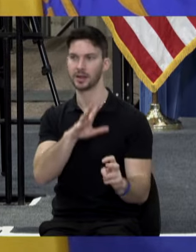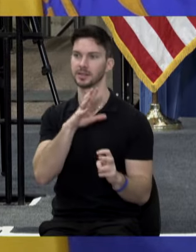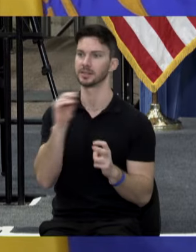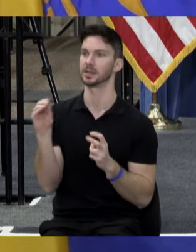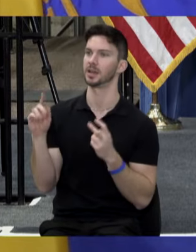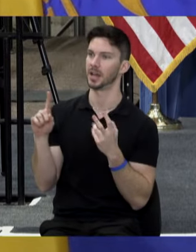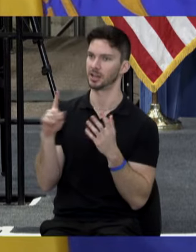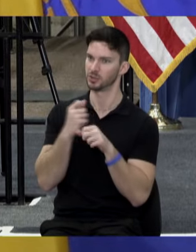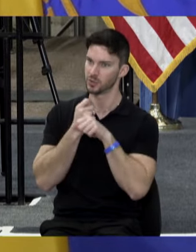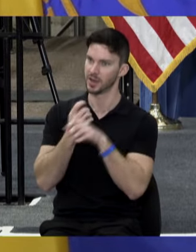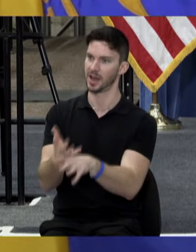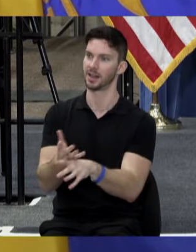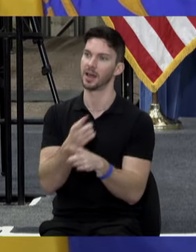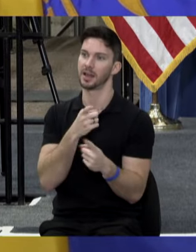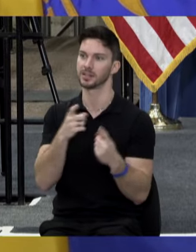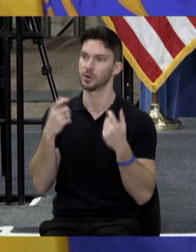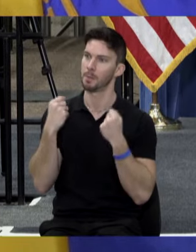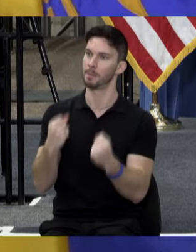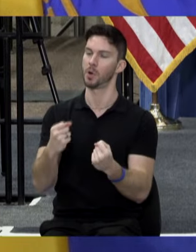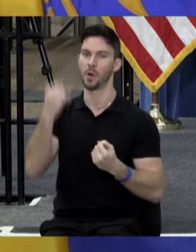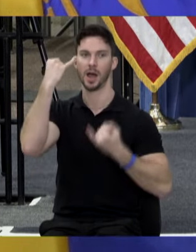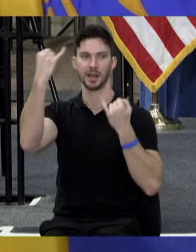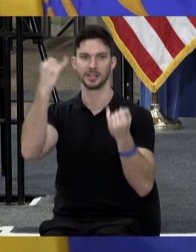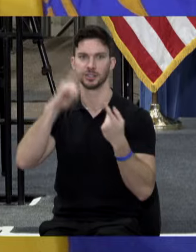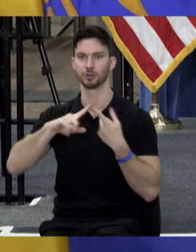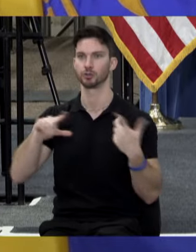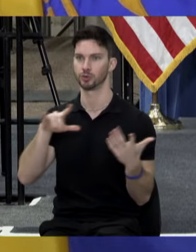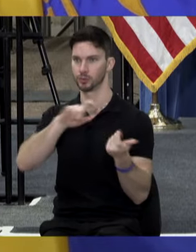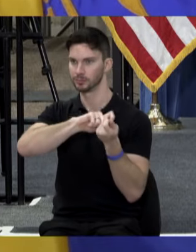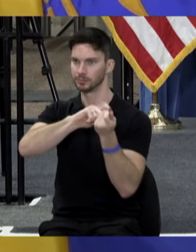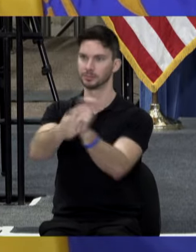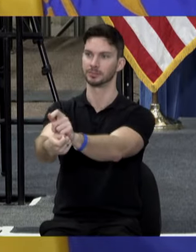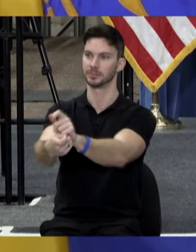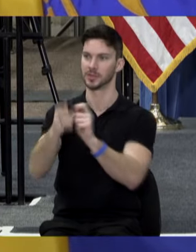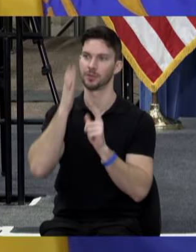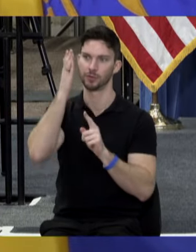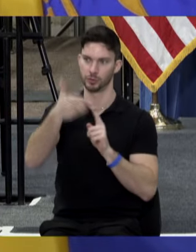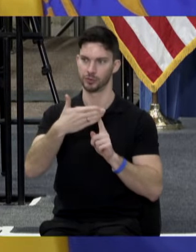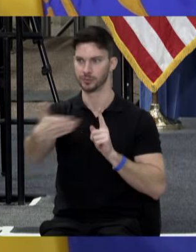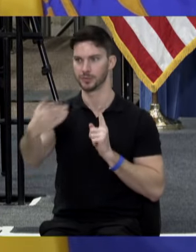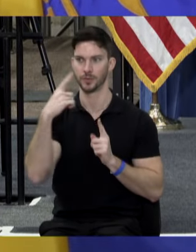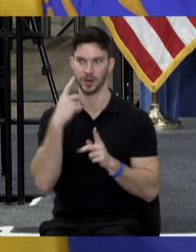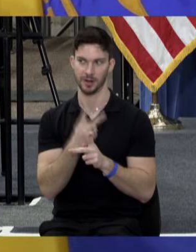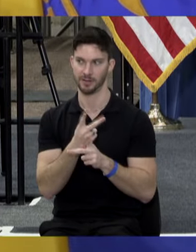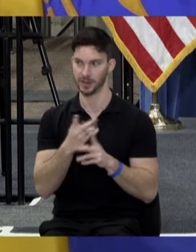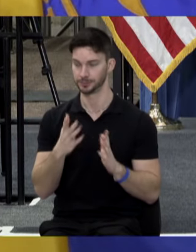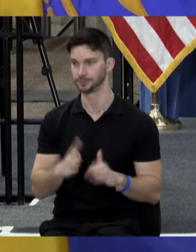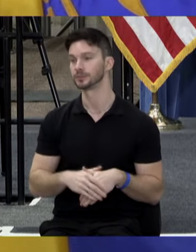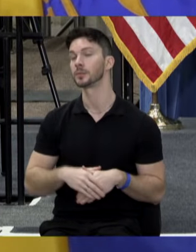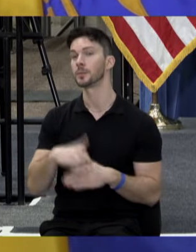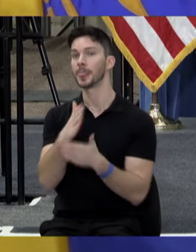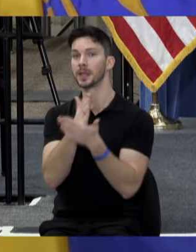ideas to reshape the future of caregiving. Some of these innovations include empowering